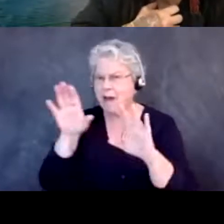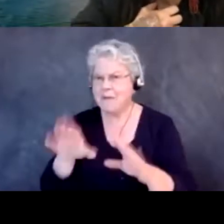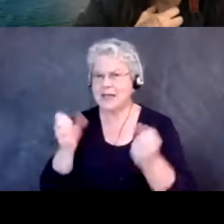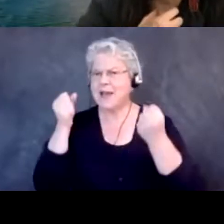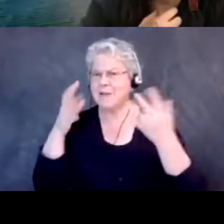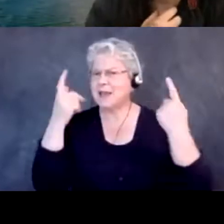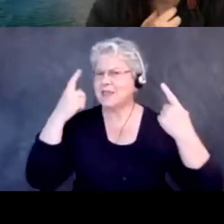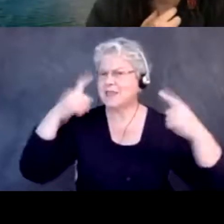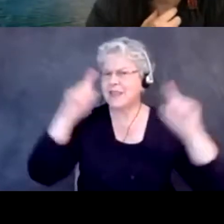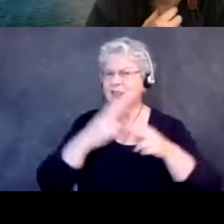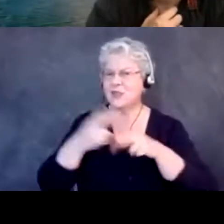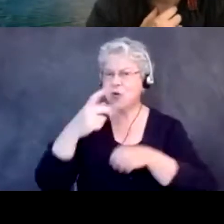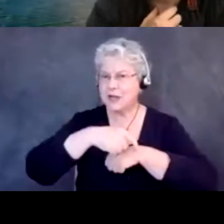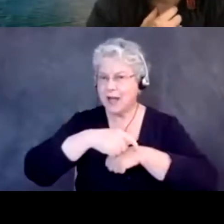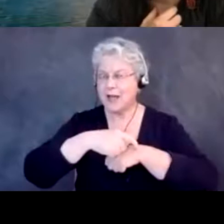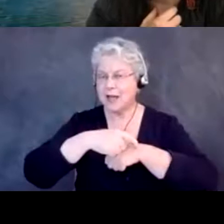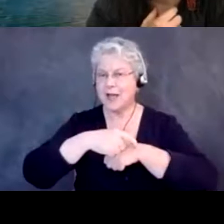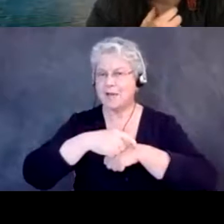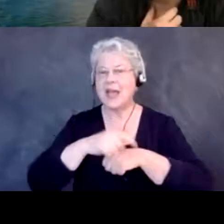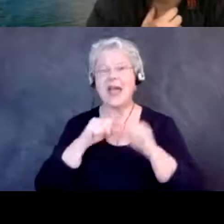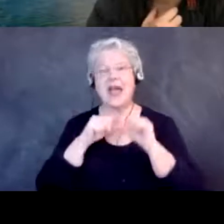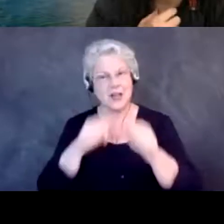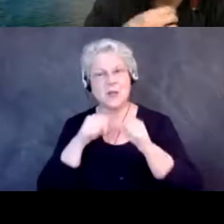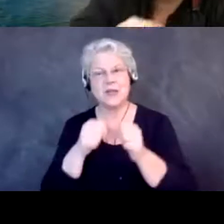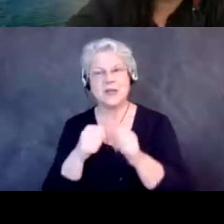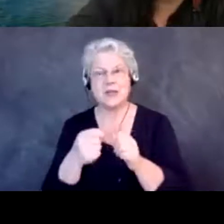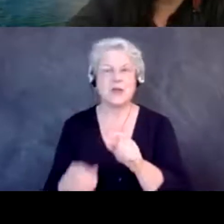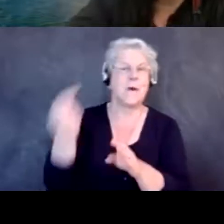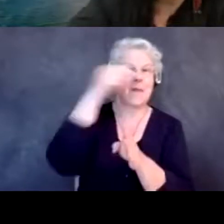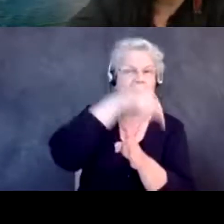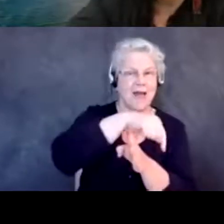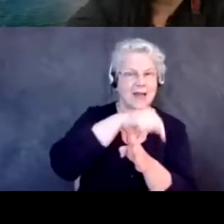in a short period of time. And it’s still being referenced all the time. Okay, the next bullet.